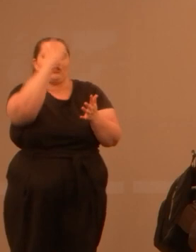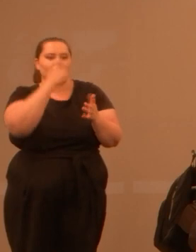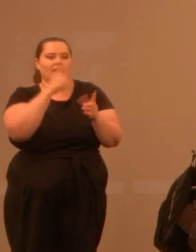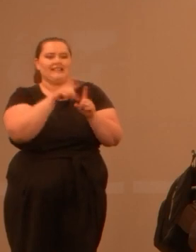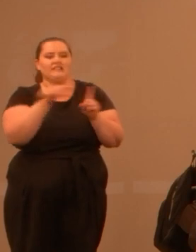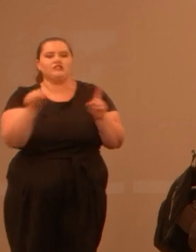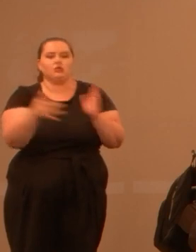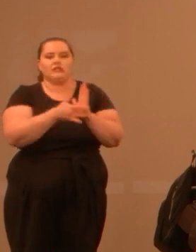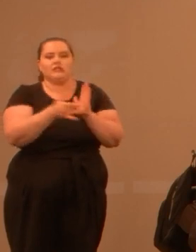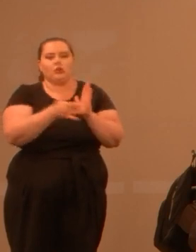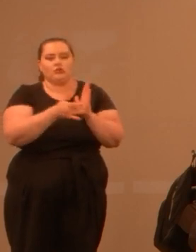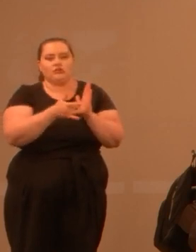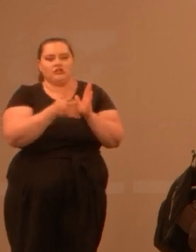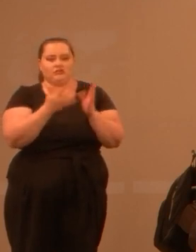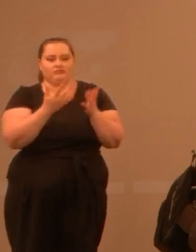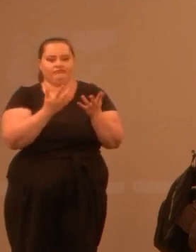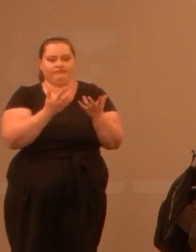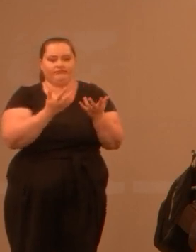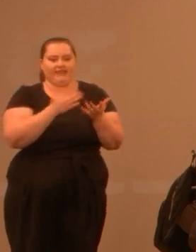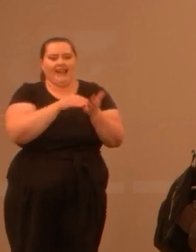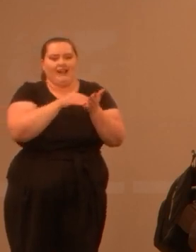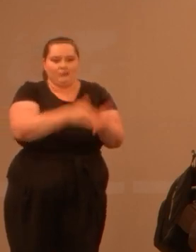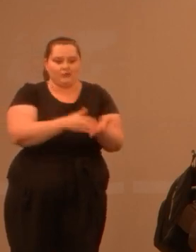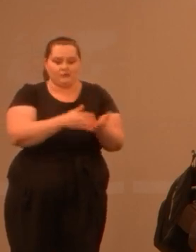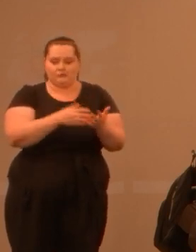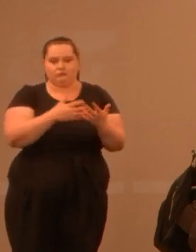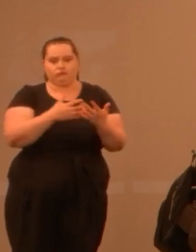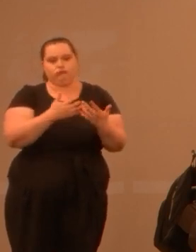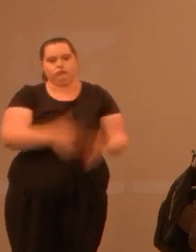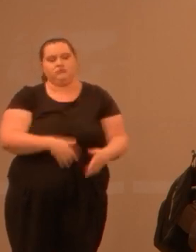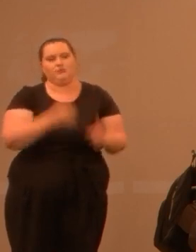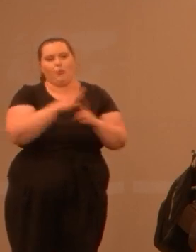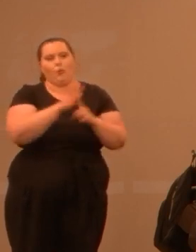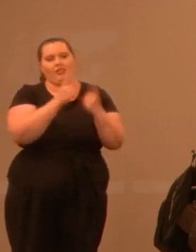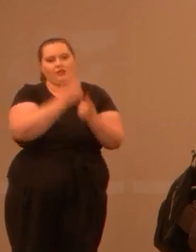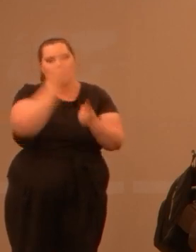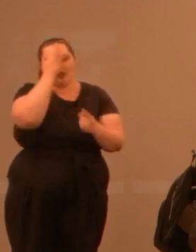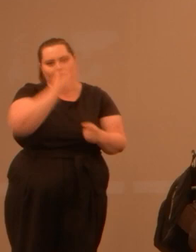important part of that equation. And I was talking with Scott earlier